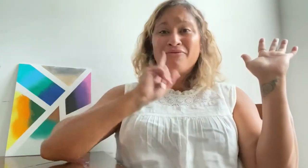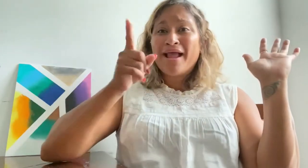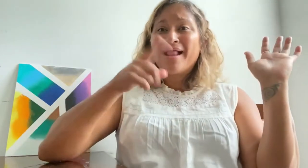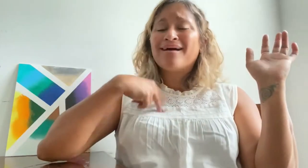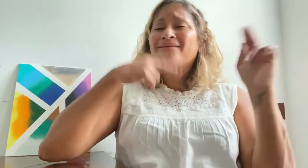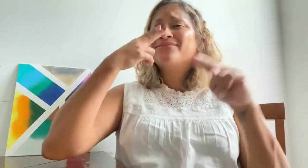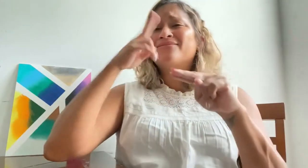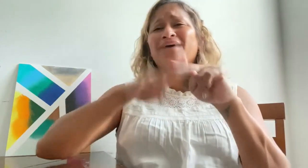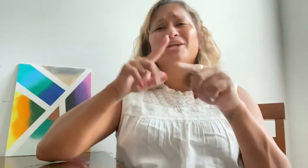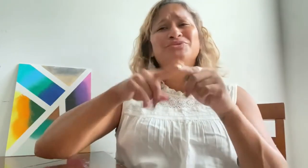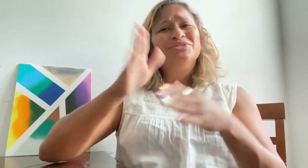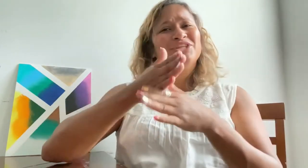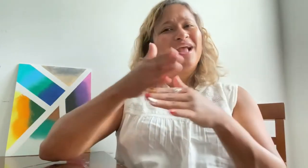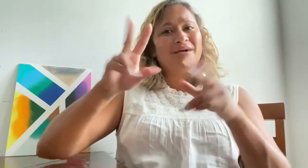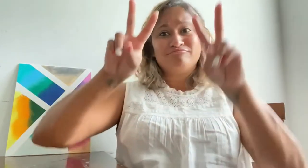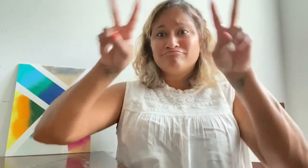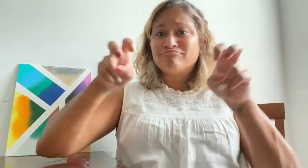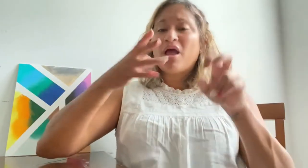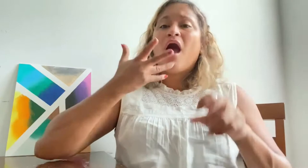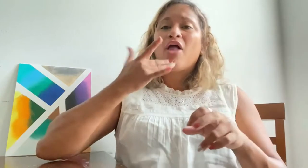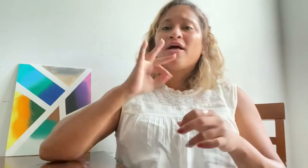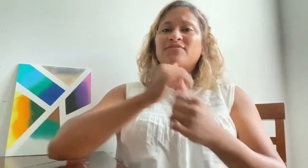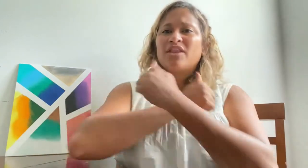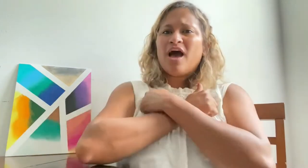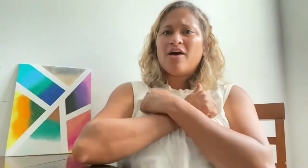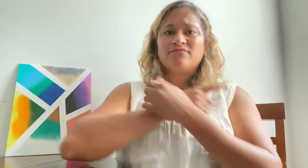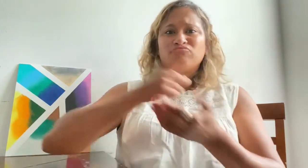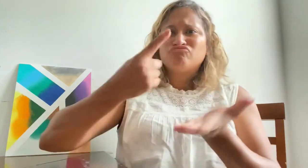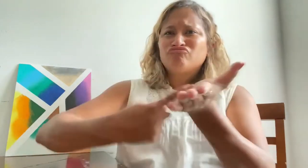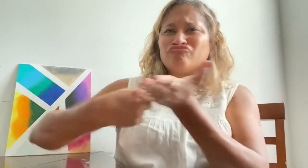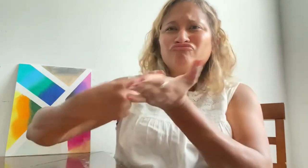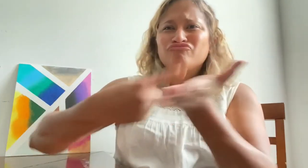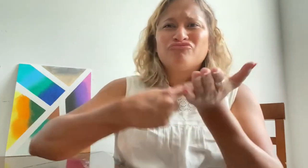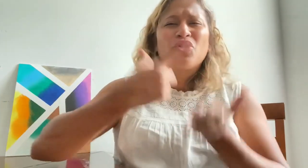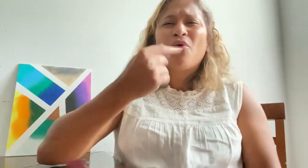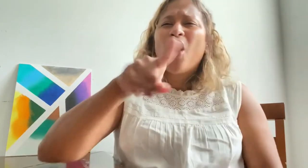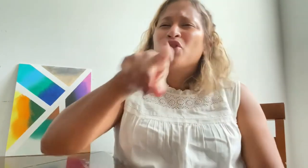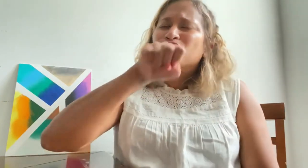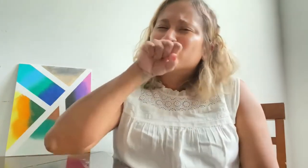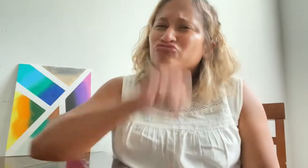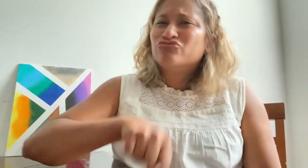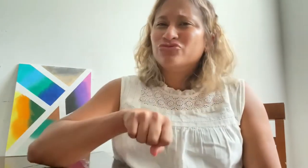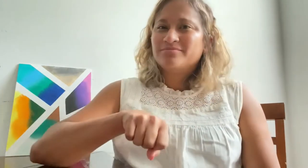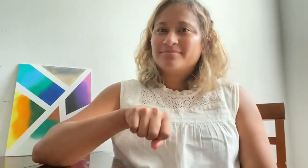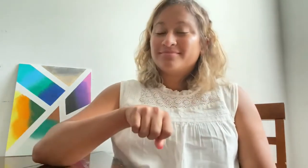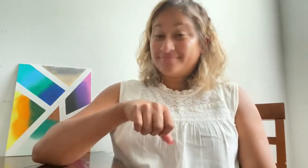This is a fun way to share ideas and name your artwork. It is like the Colors of Love. We engage in discussions and showcase your favorite painting artists.